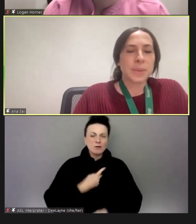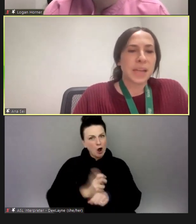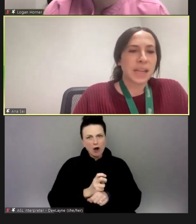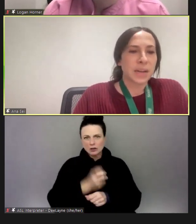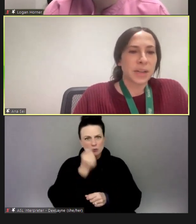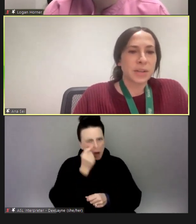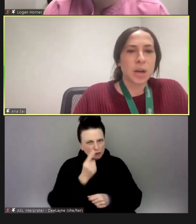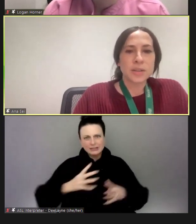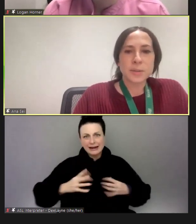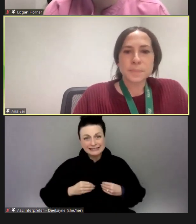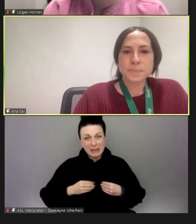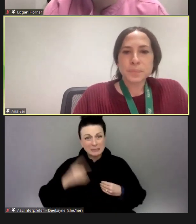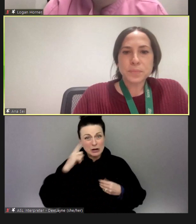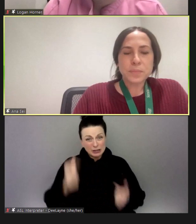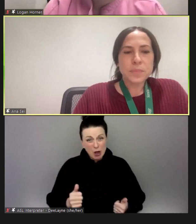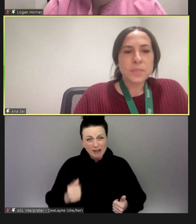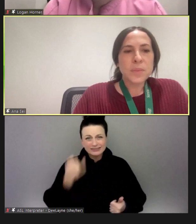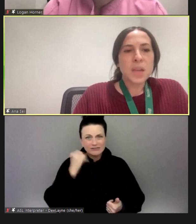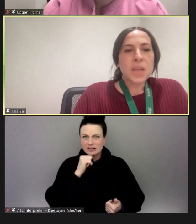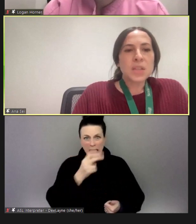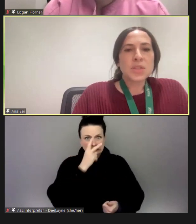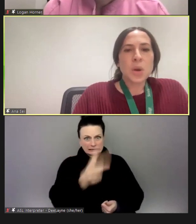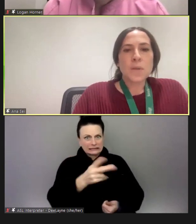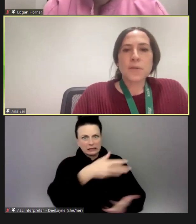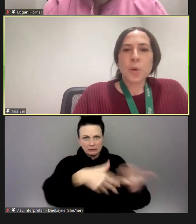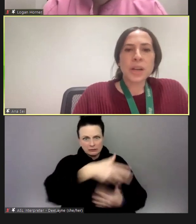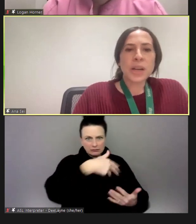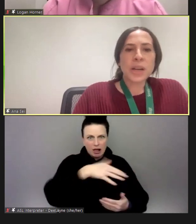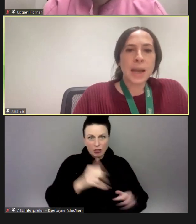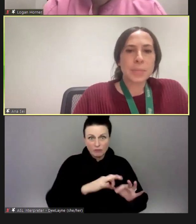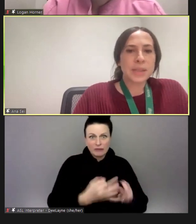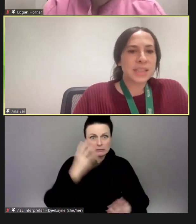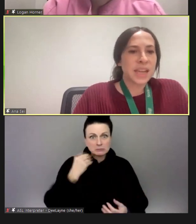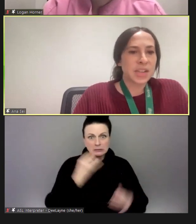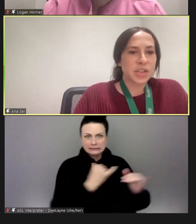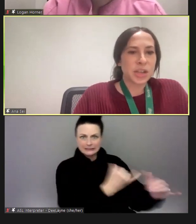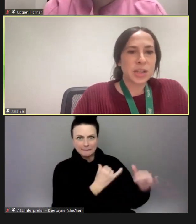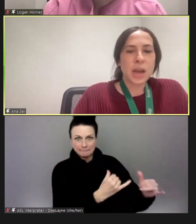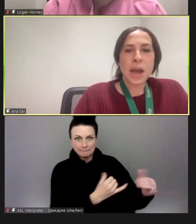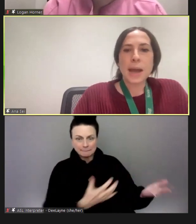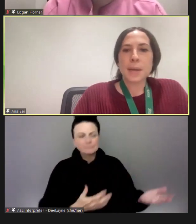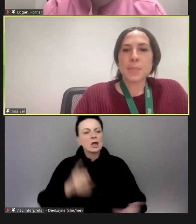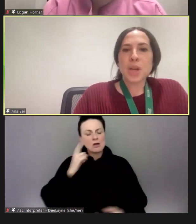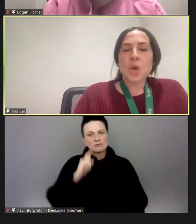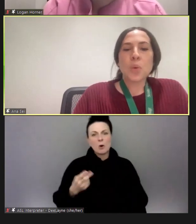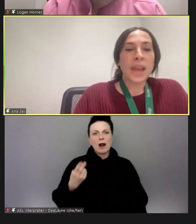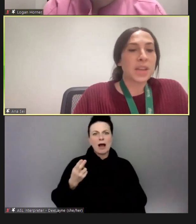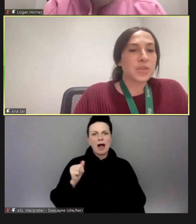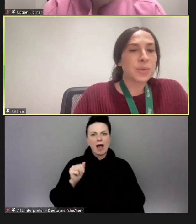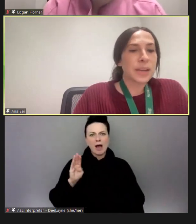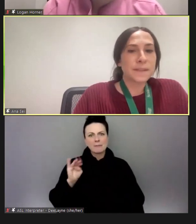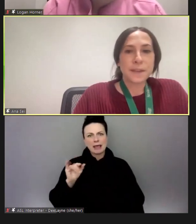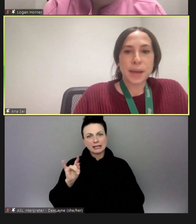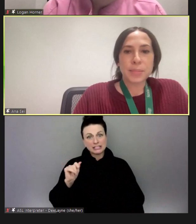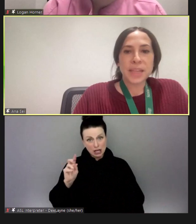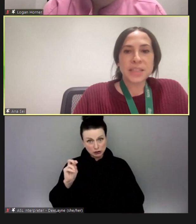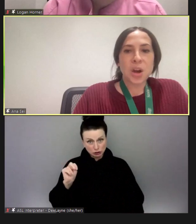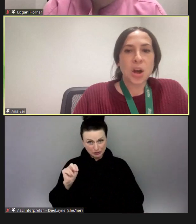hearing loss so for